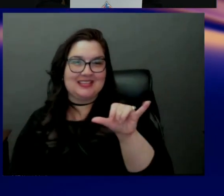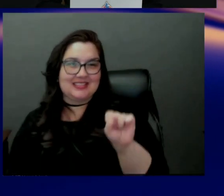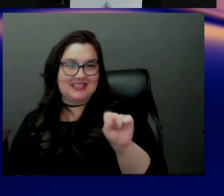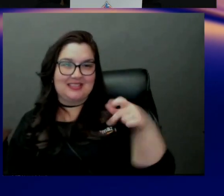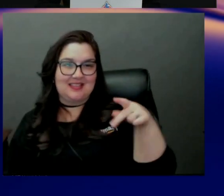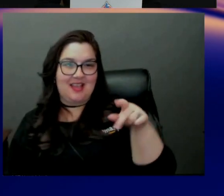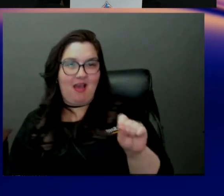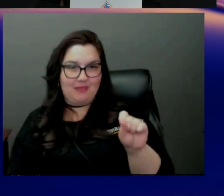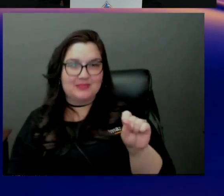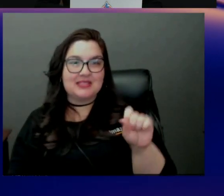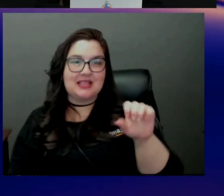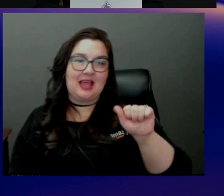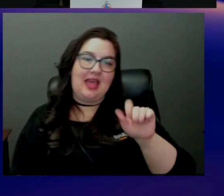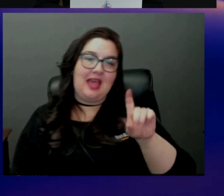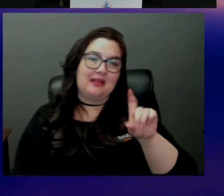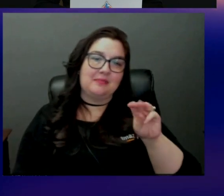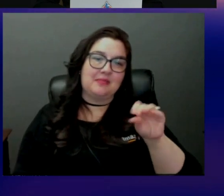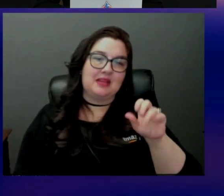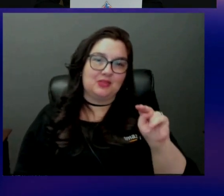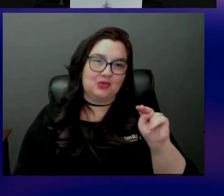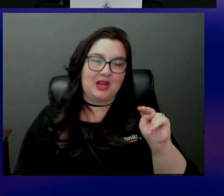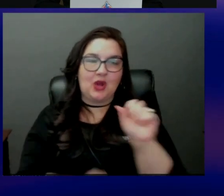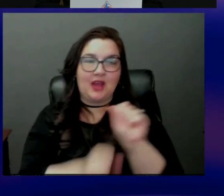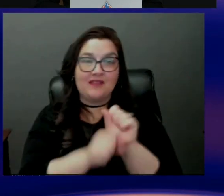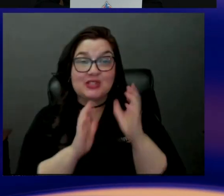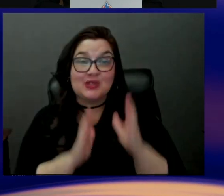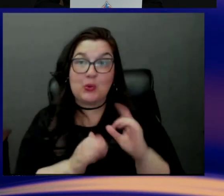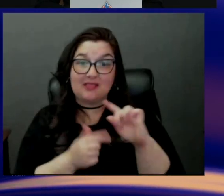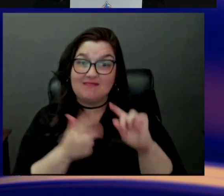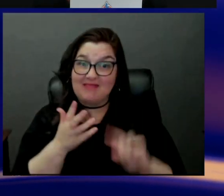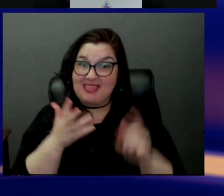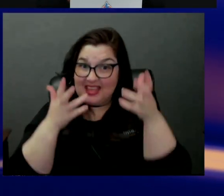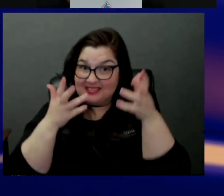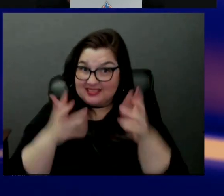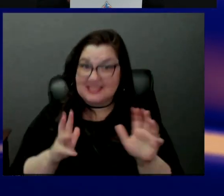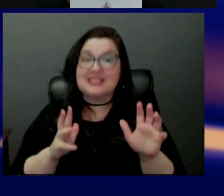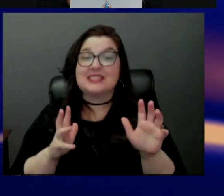So that's it from the for me from AWS Power Hour SysOps,